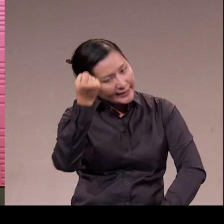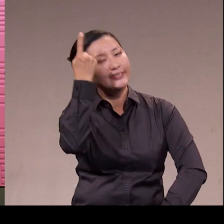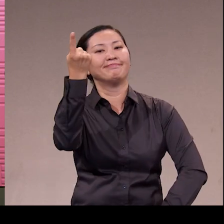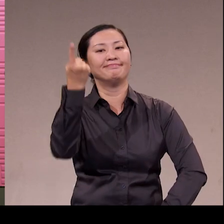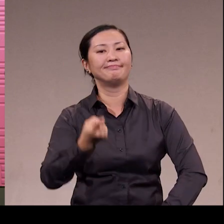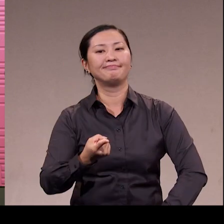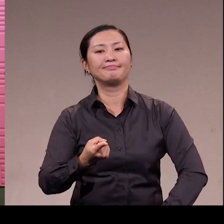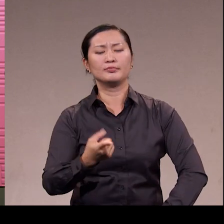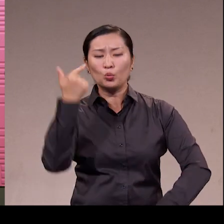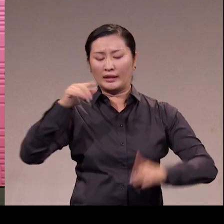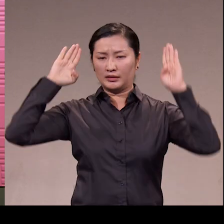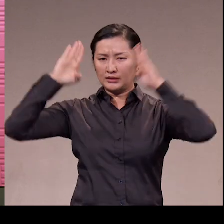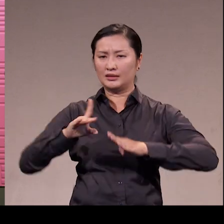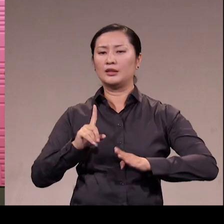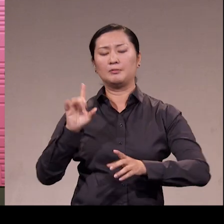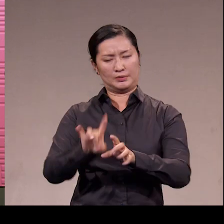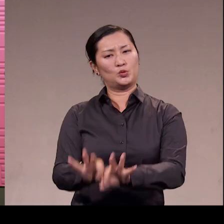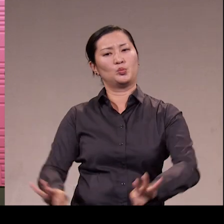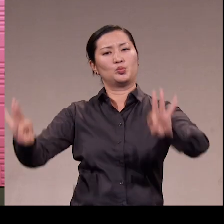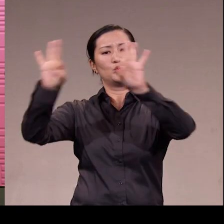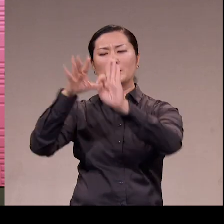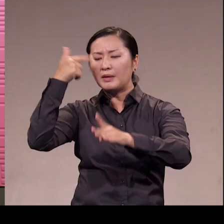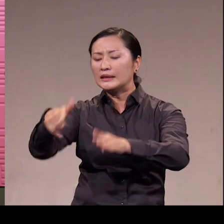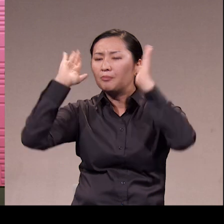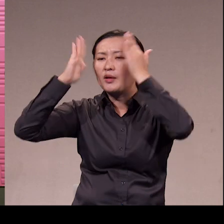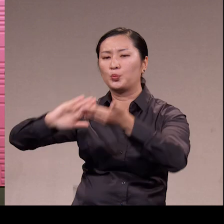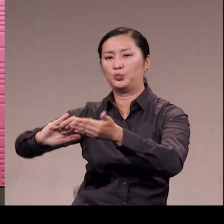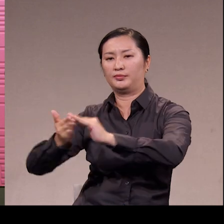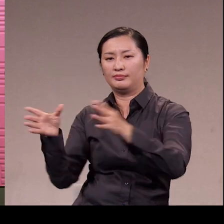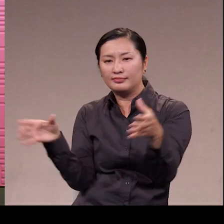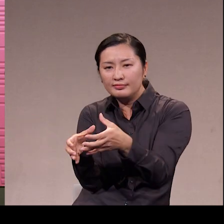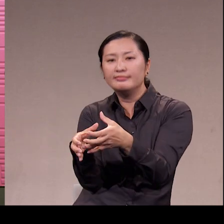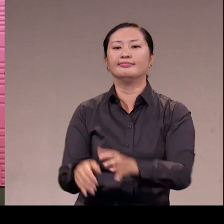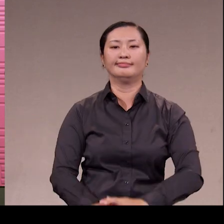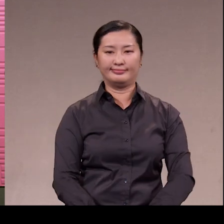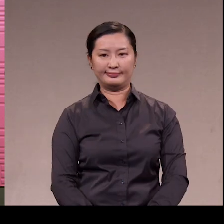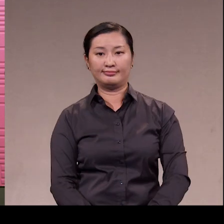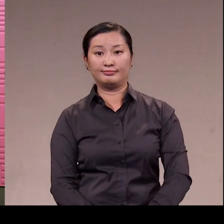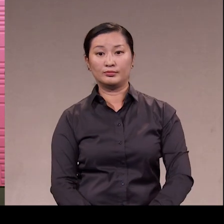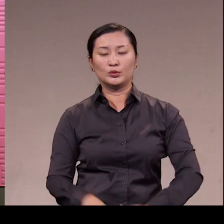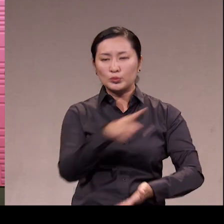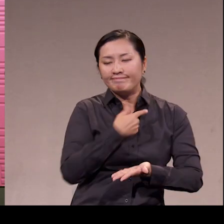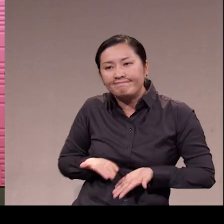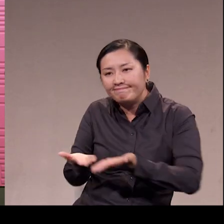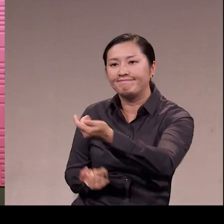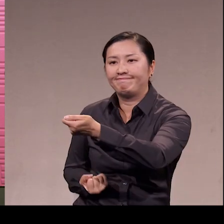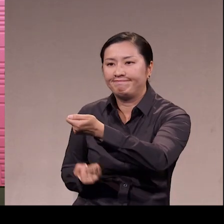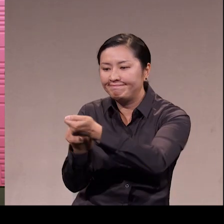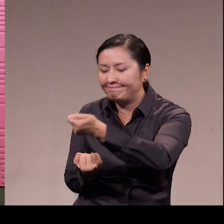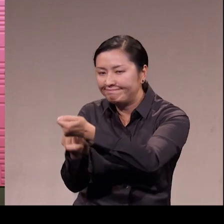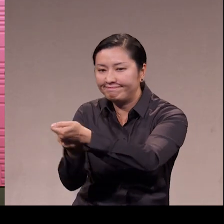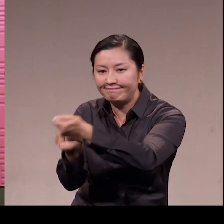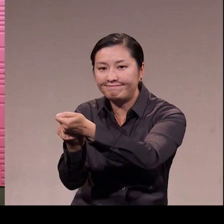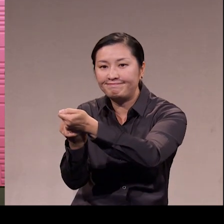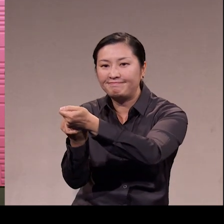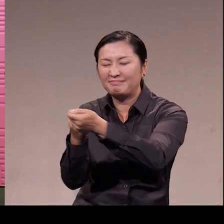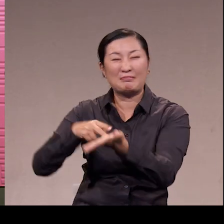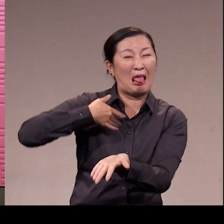the Malay-Muslim community. So we have been supportive, for example through the through